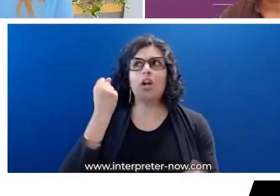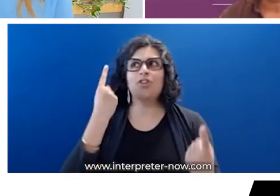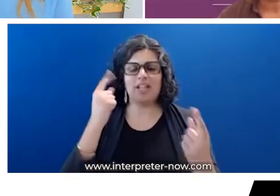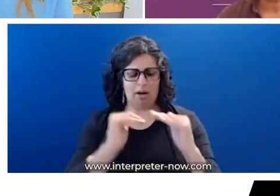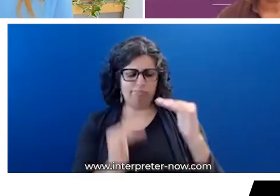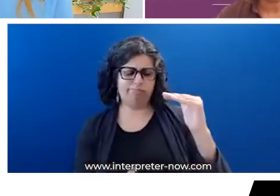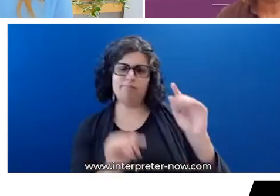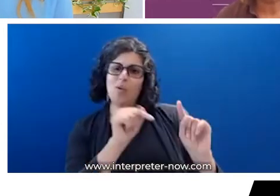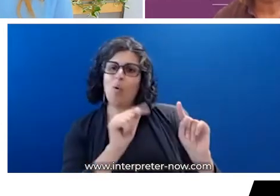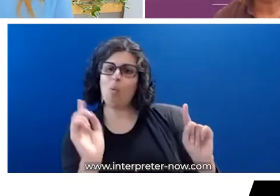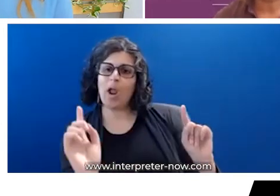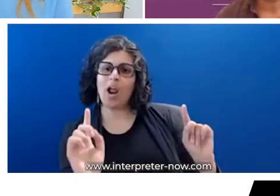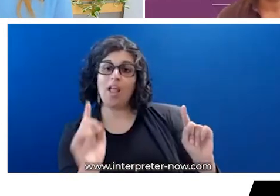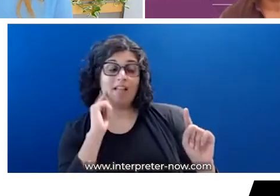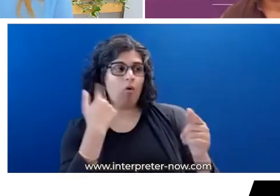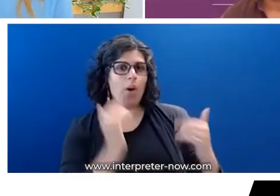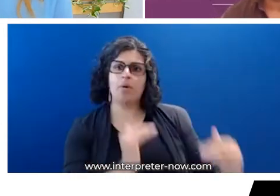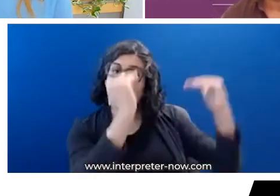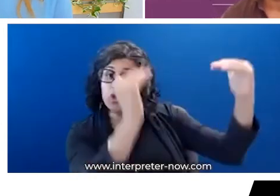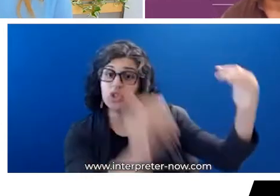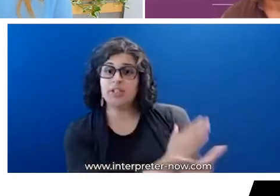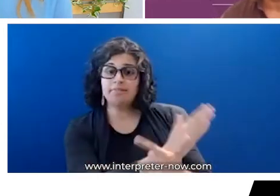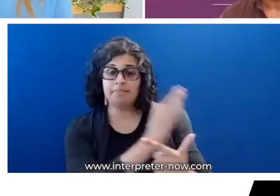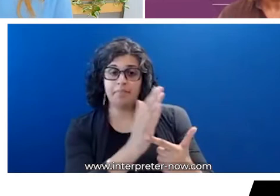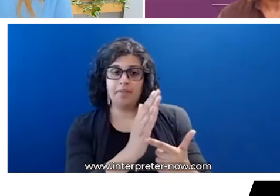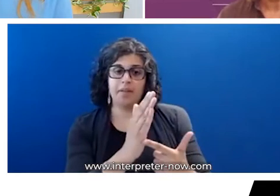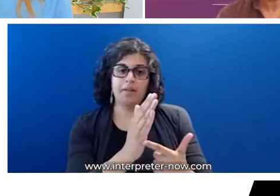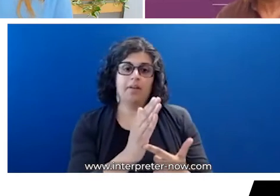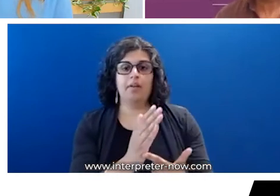So that's for promotions, that's for how and which, you know, high visible assignments